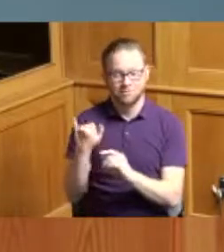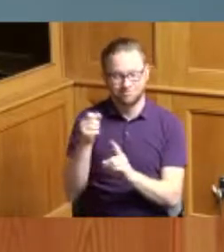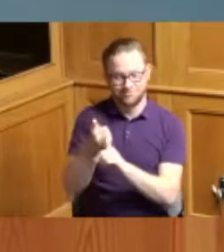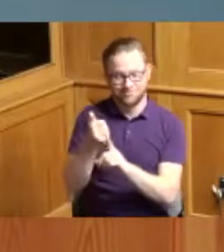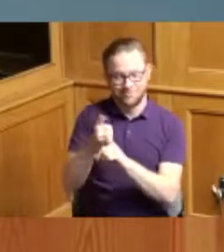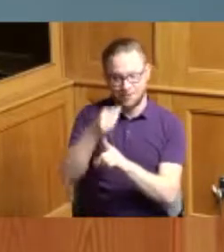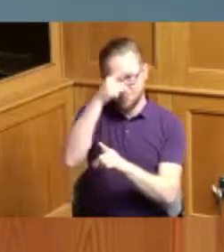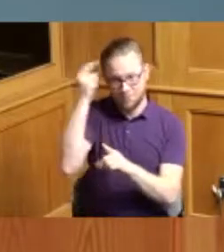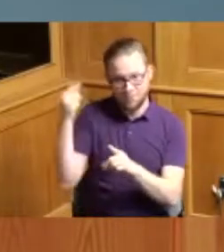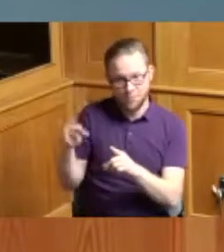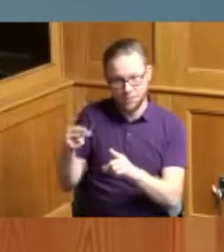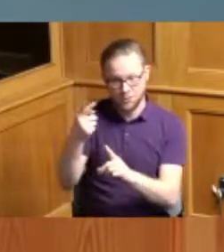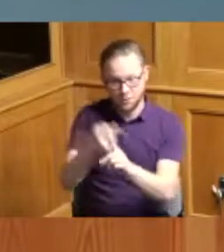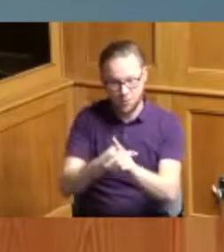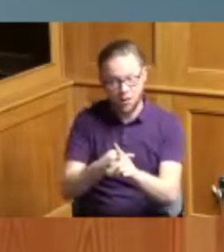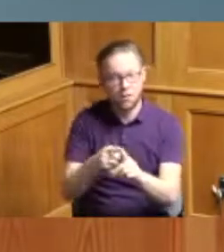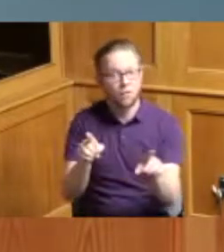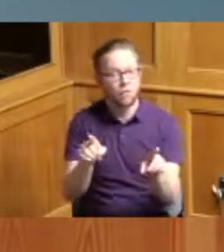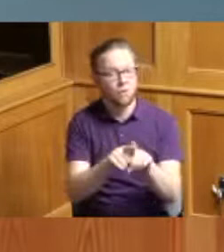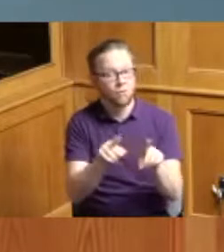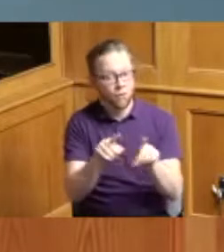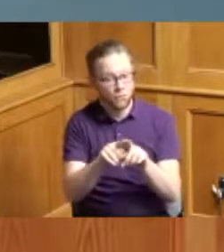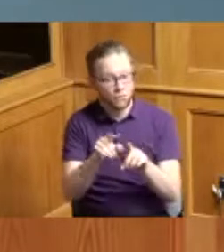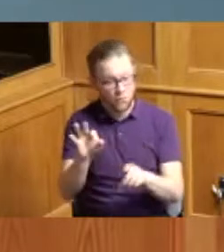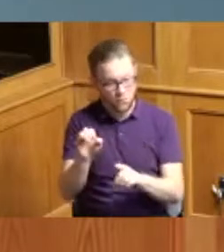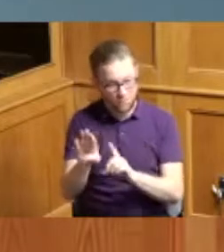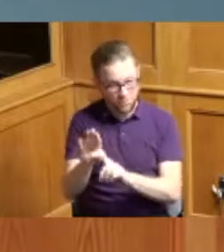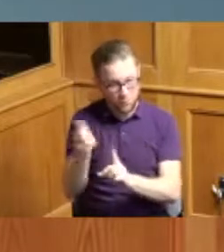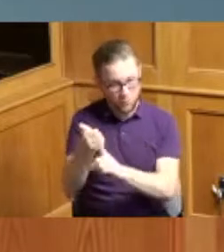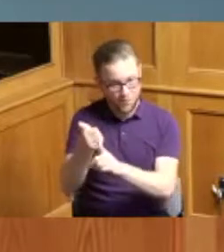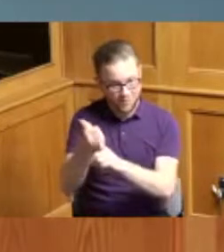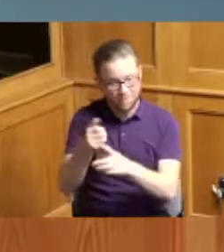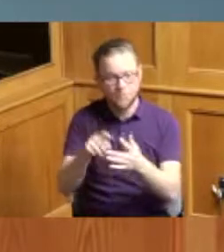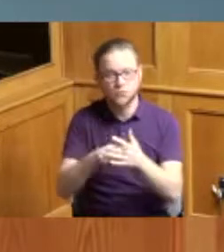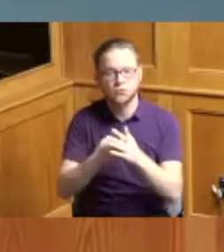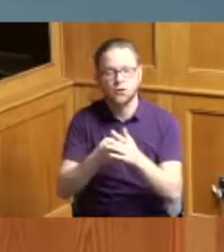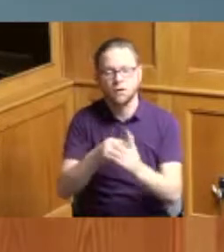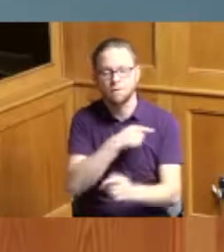but believe it or not it also marks the start of the Chinese lunar year